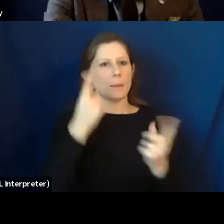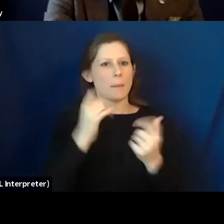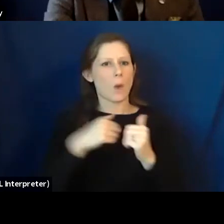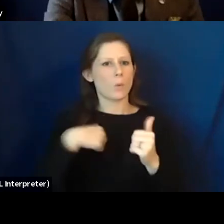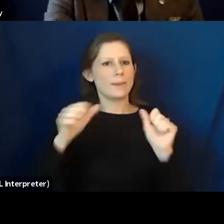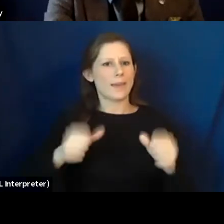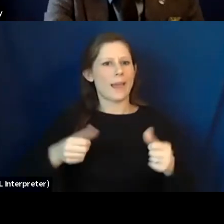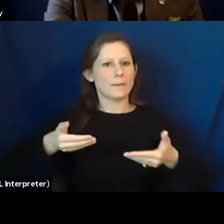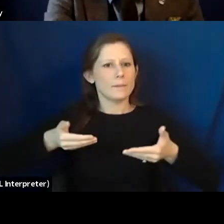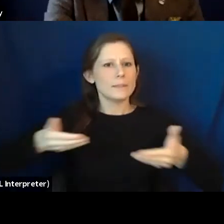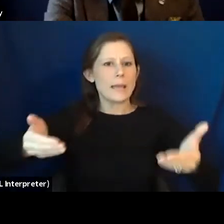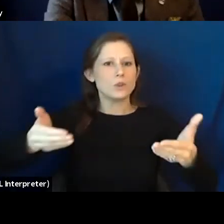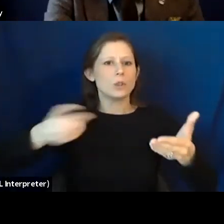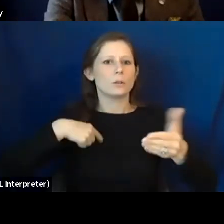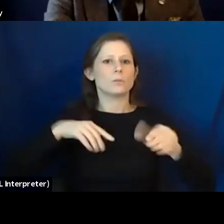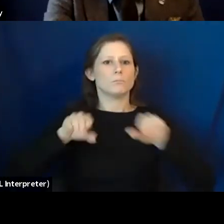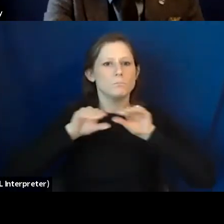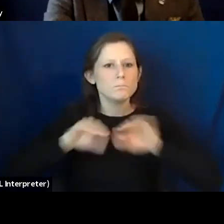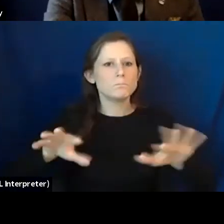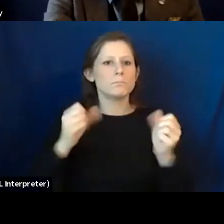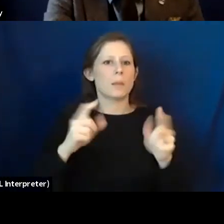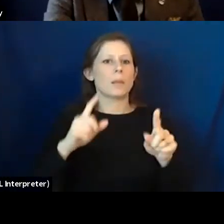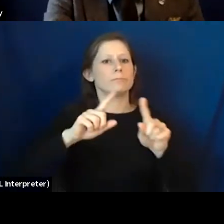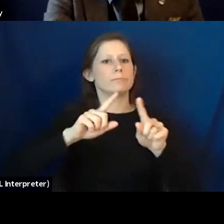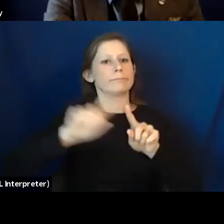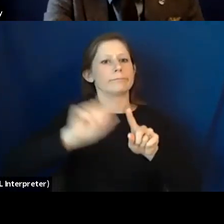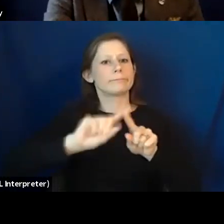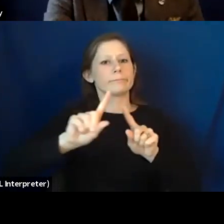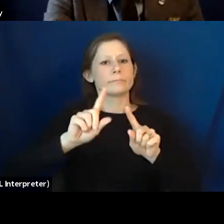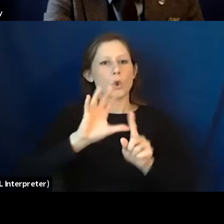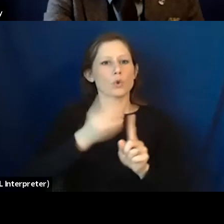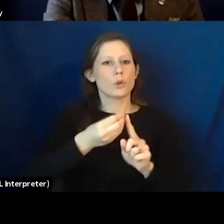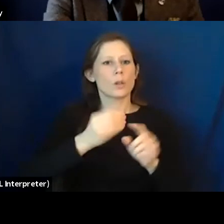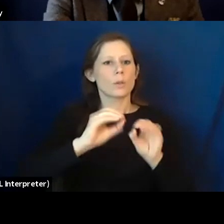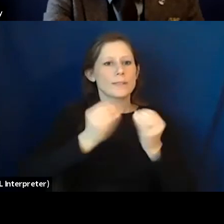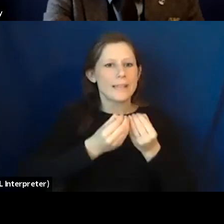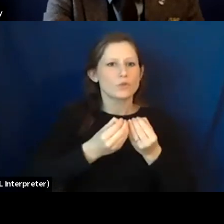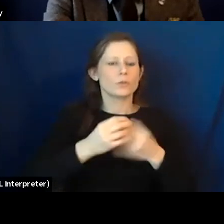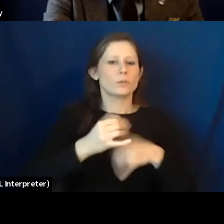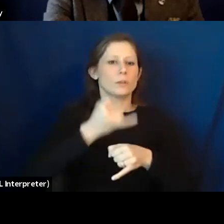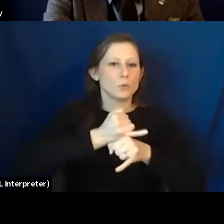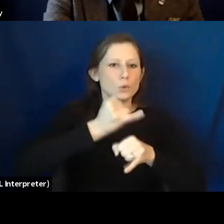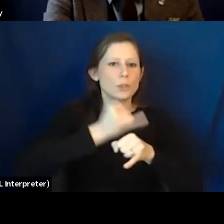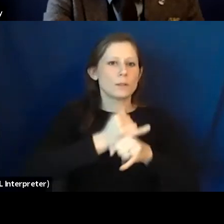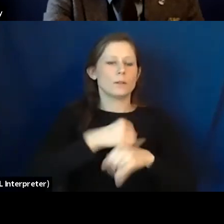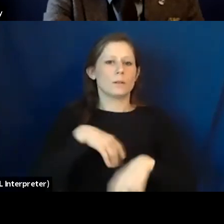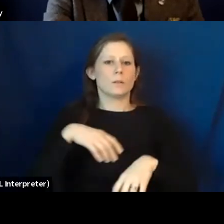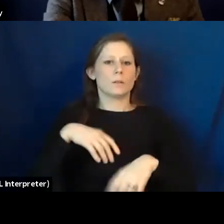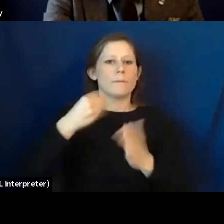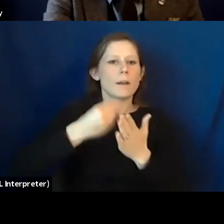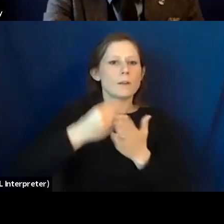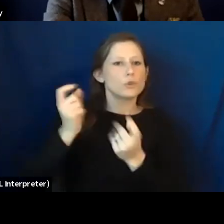send out to a lot of different cultural organizations and institutions and funders and saying hey